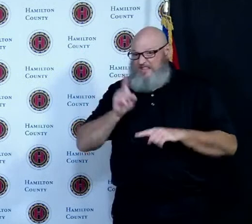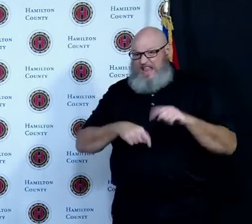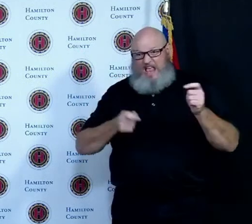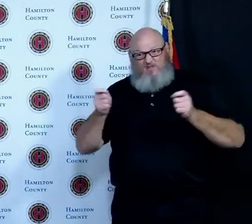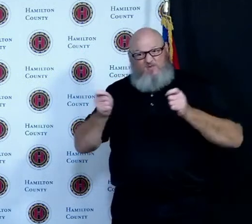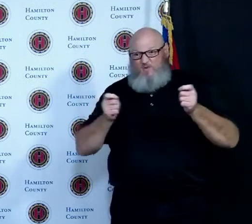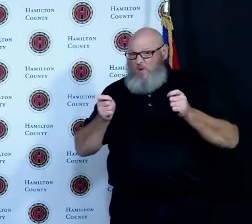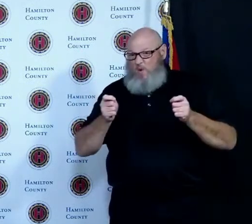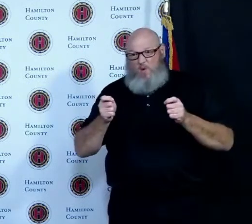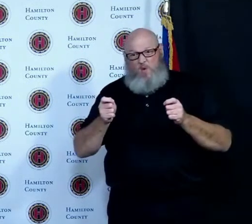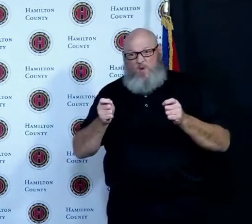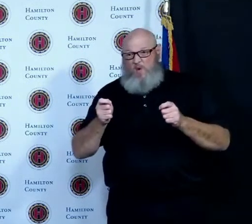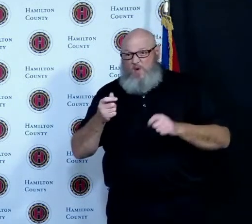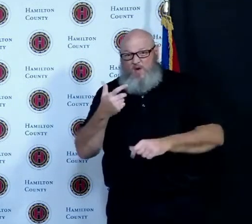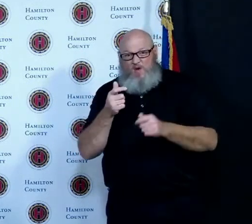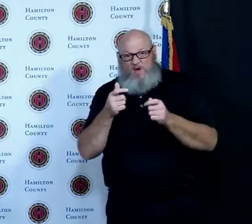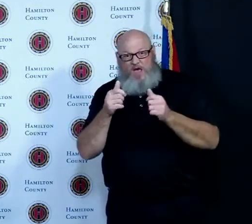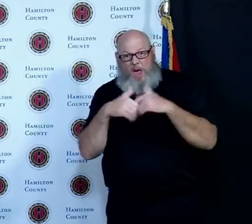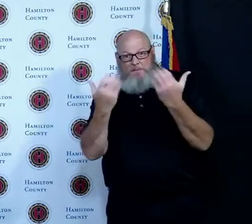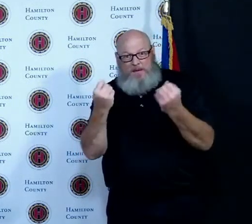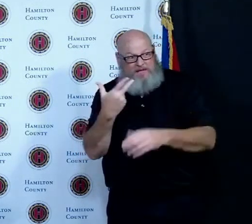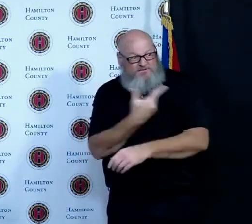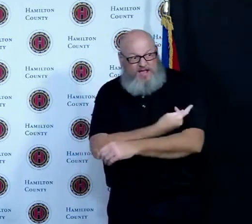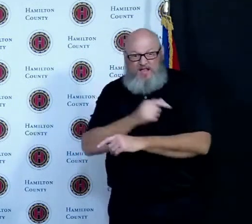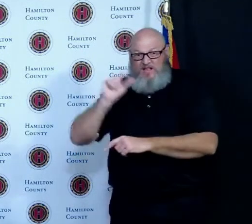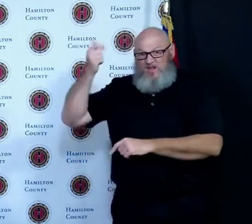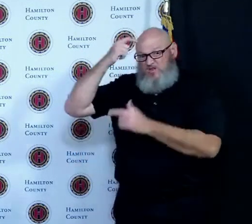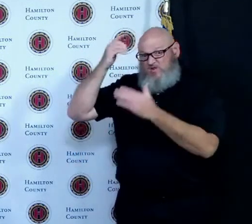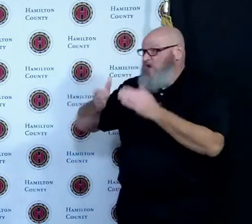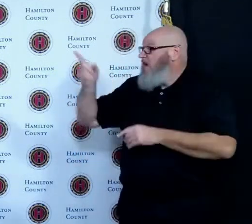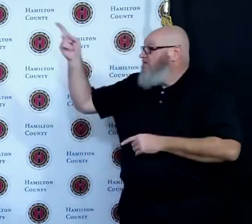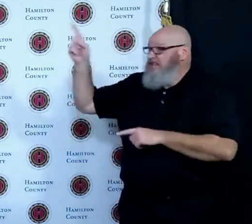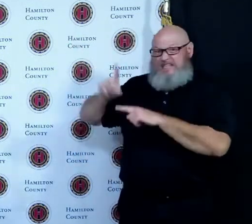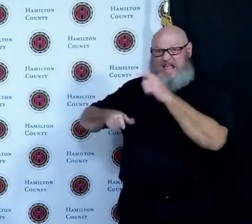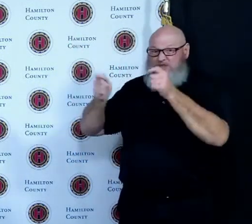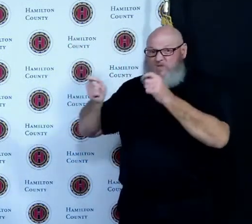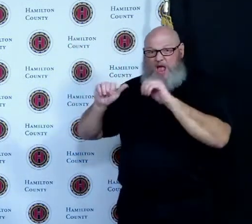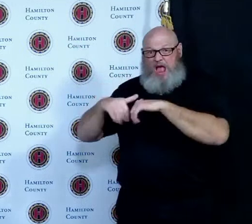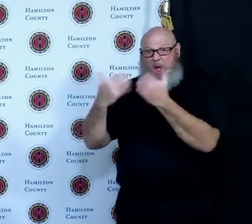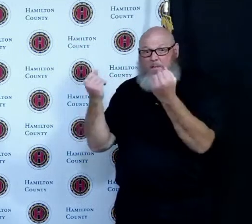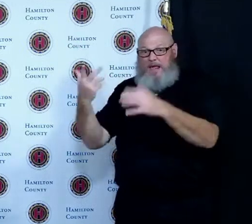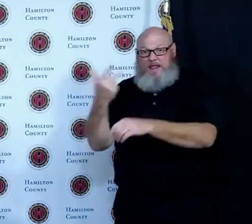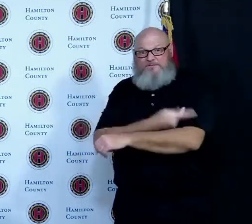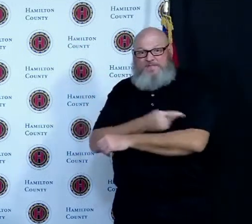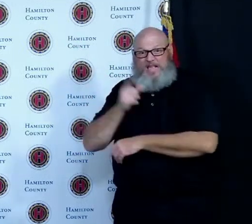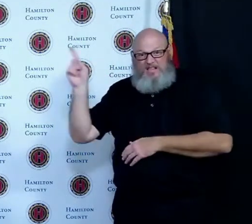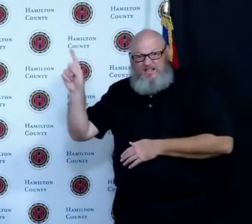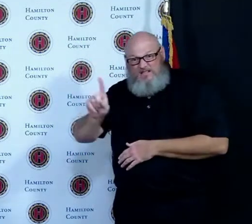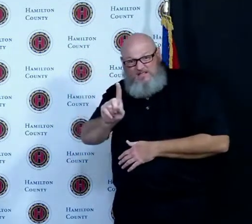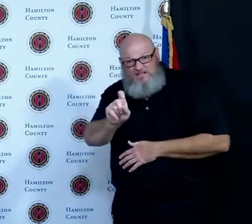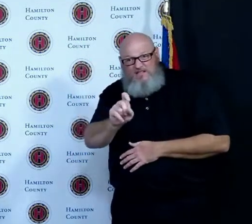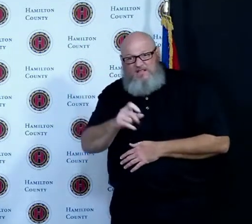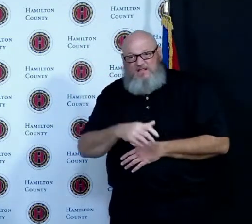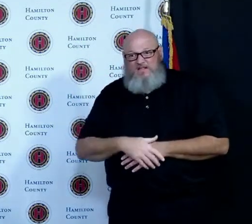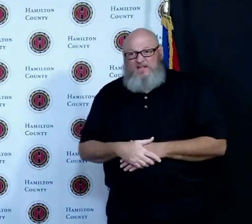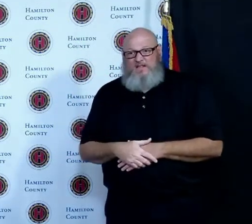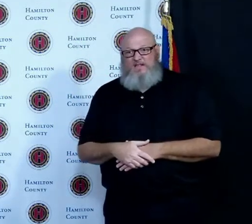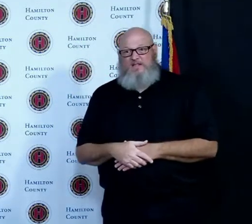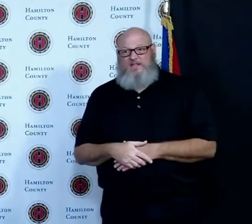whose hand is on the lever for that but what is your plan for immunizing 1B or a realistic time